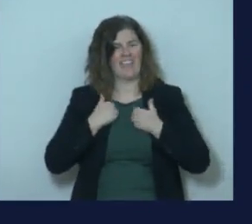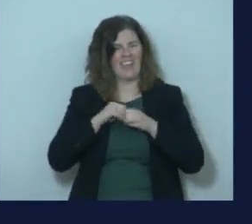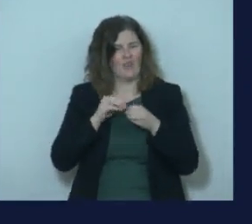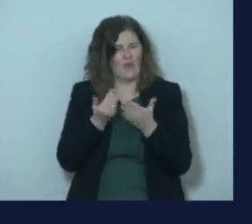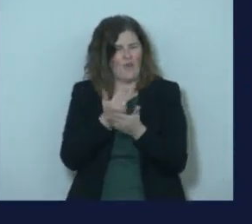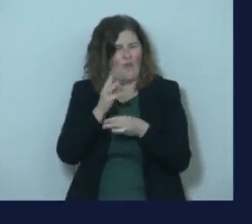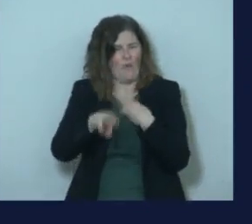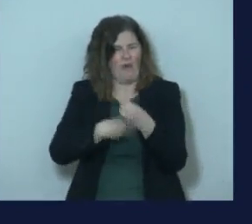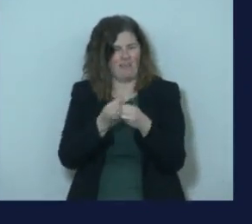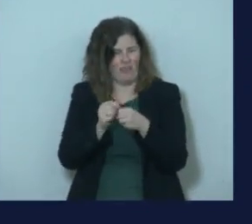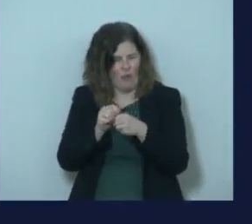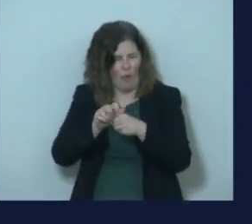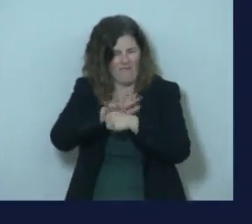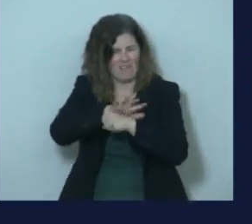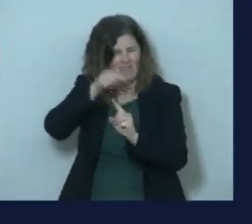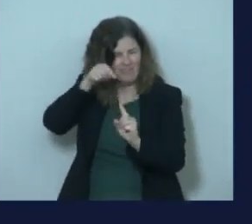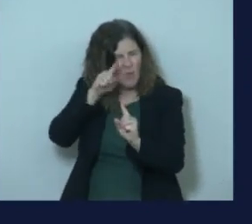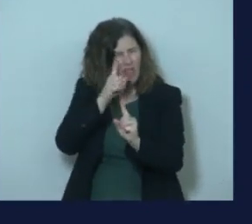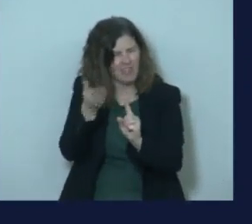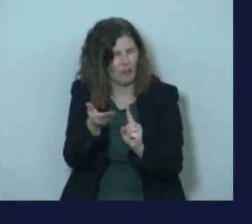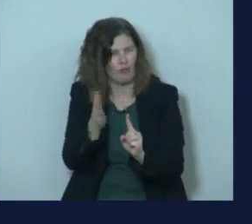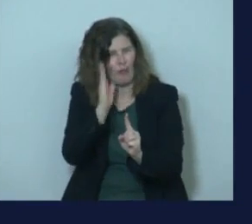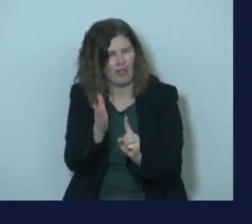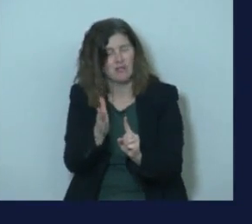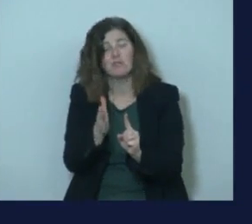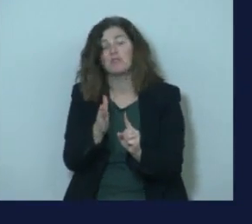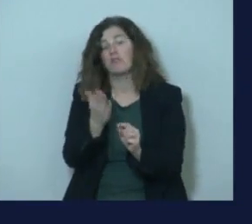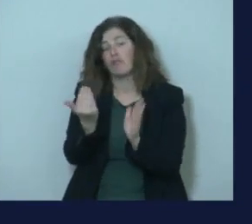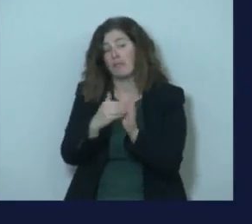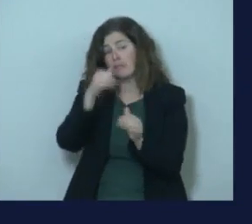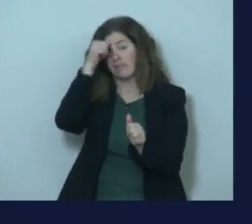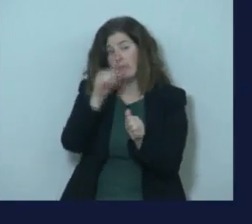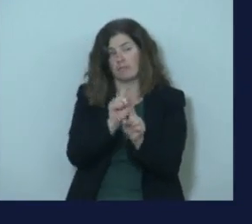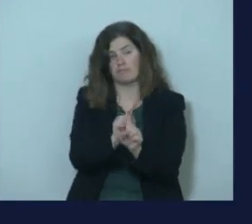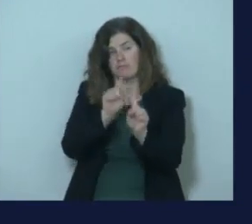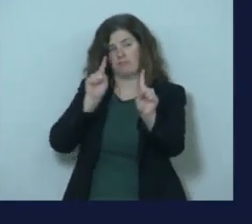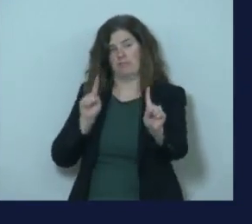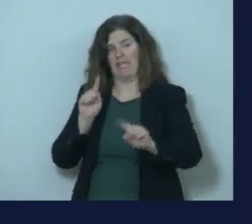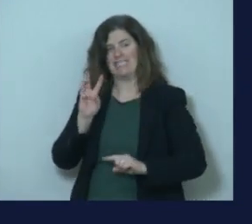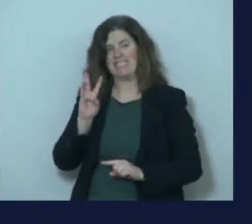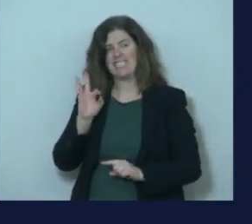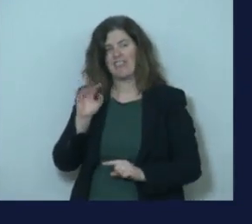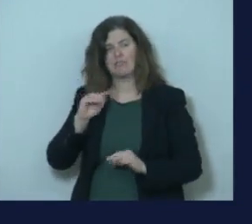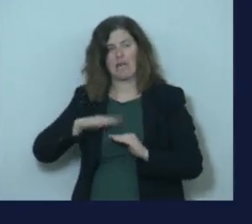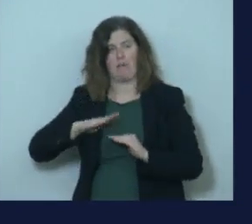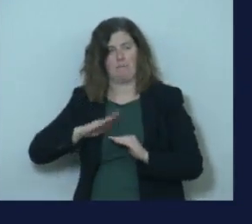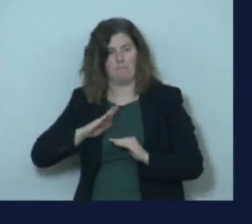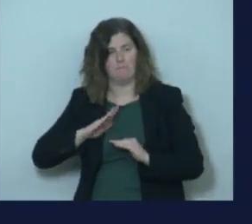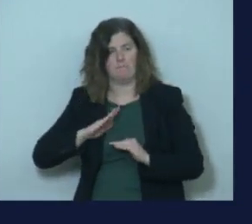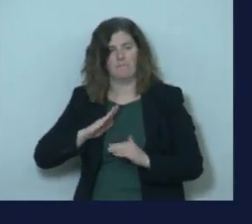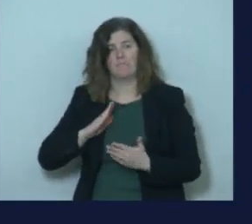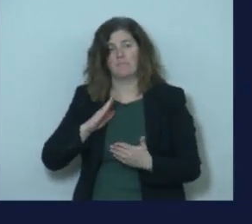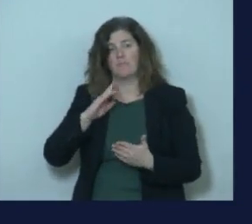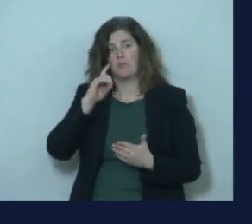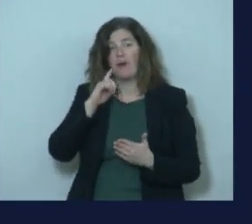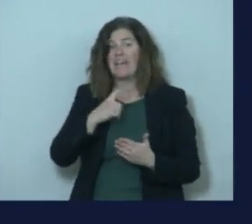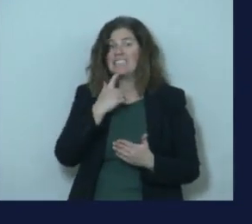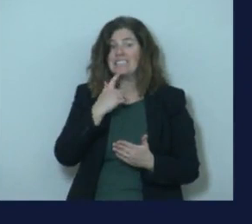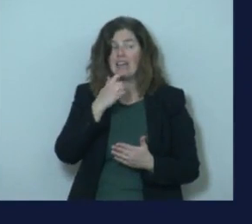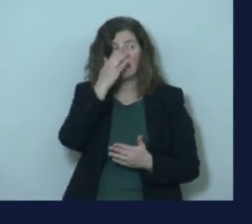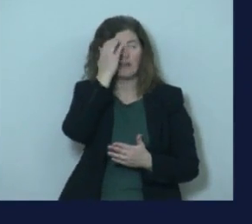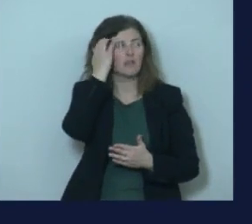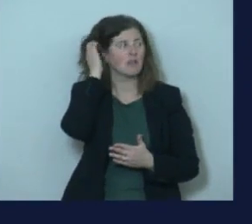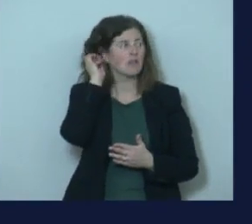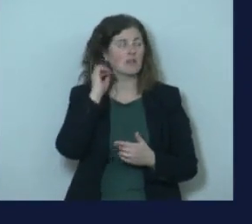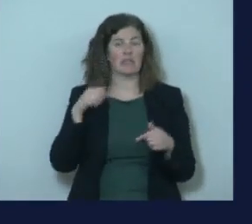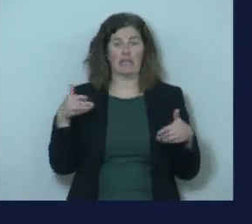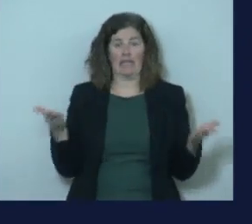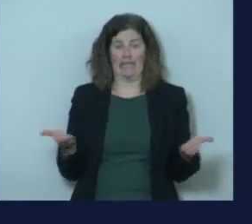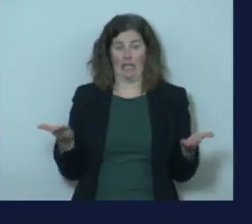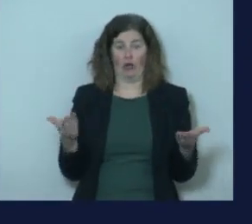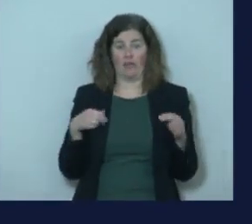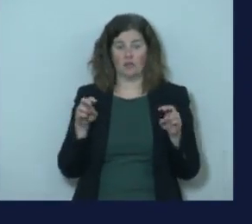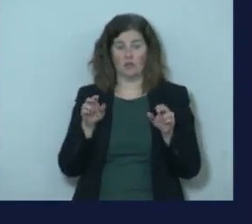THIS IS NOT ABOUT POLITICS HURRIED I WANT TO KEEP U.S. SAFE AS POSSIBLE.